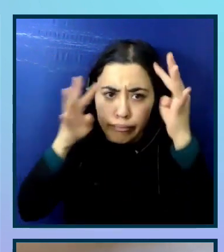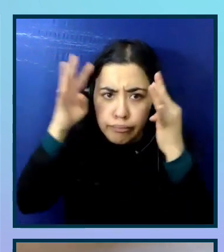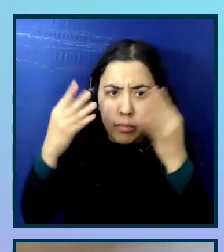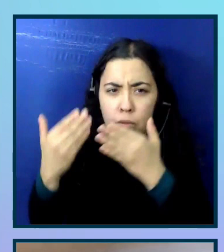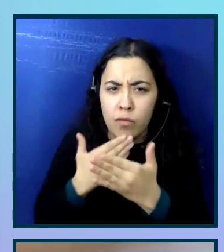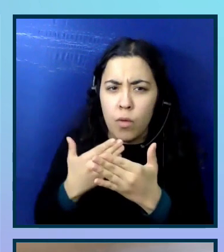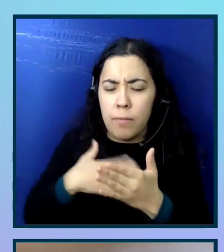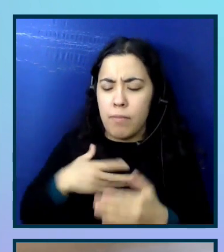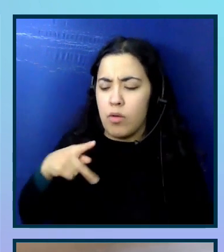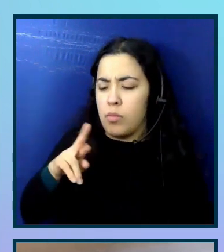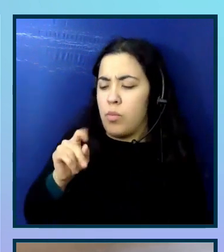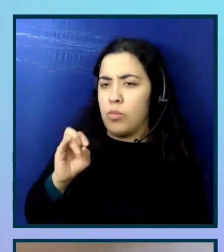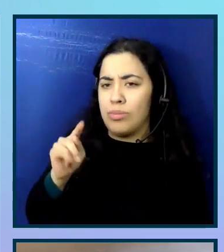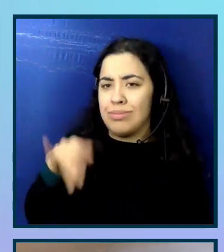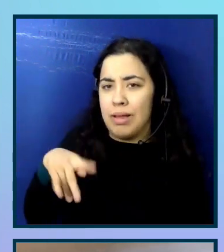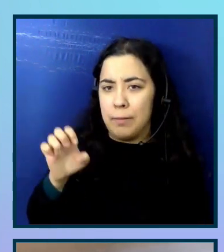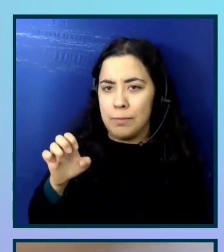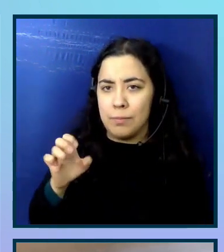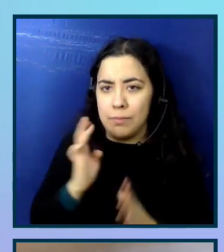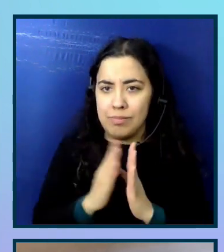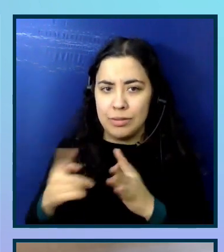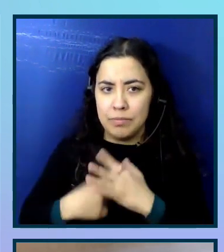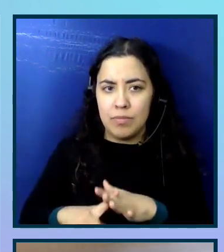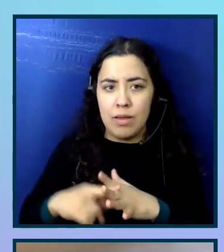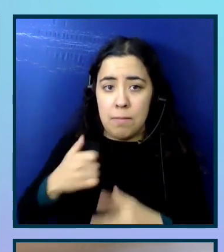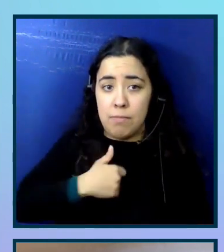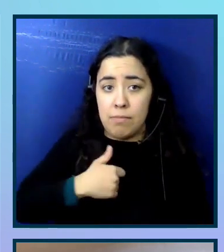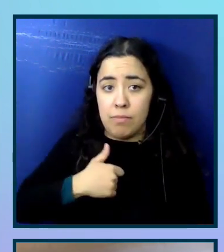I introduce my students to the current on screen diagram